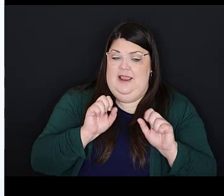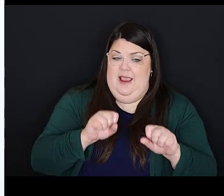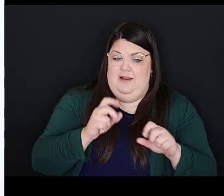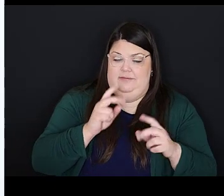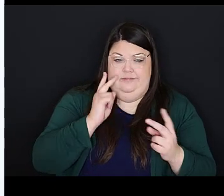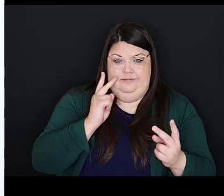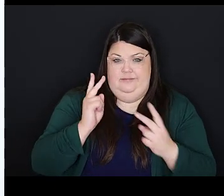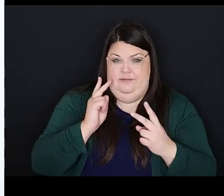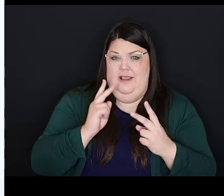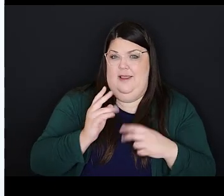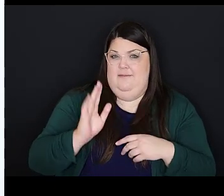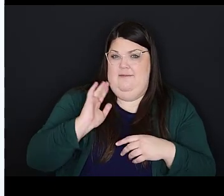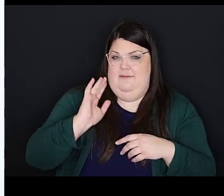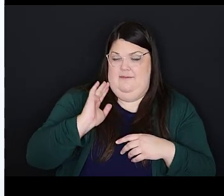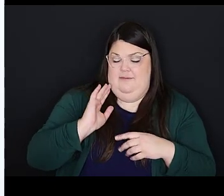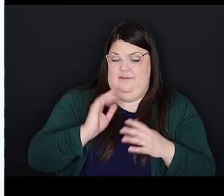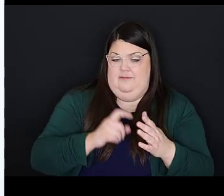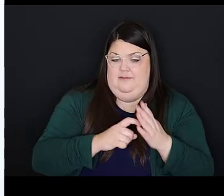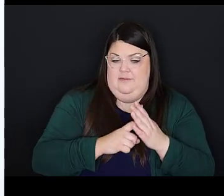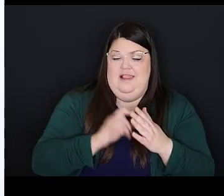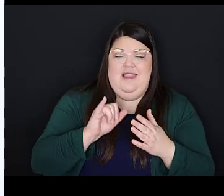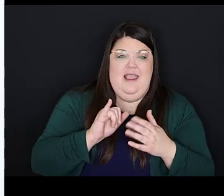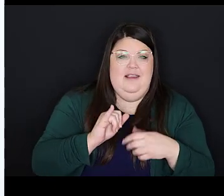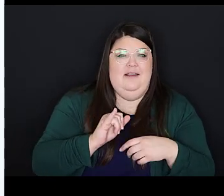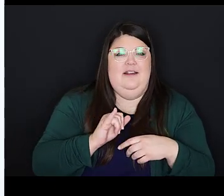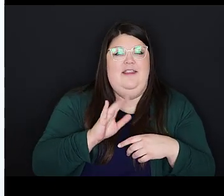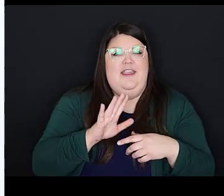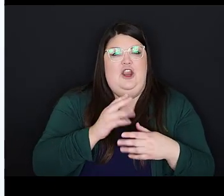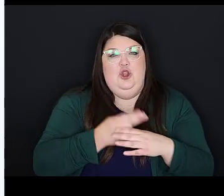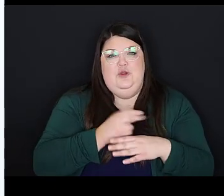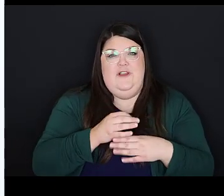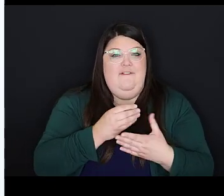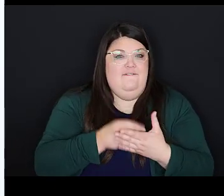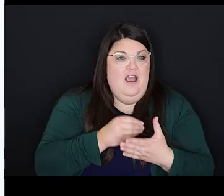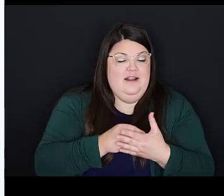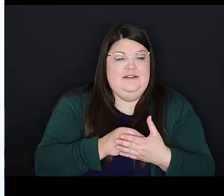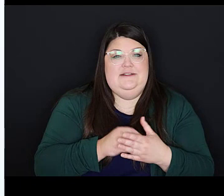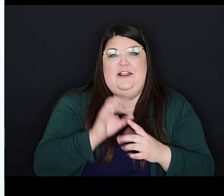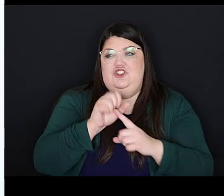such as the applicant’s use of funds, achievement of project objectives,